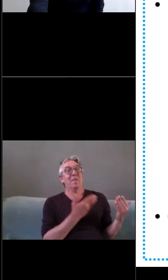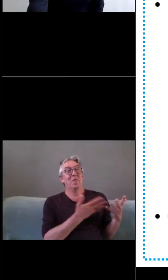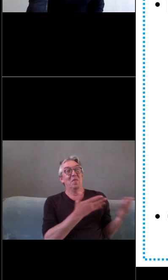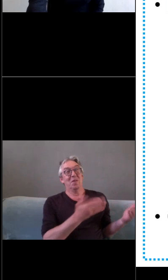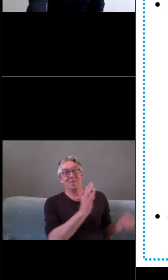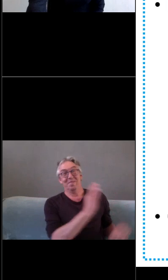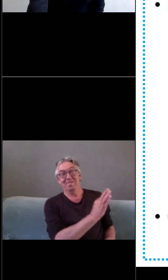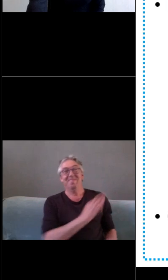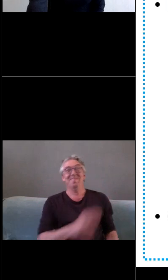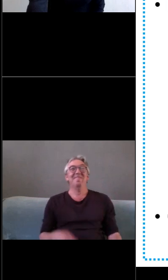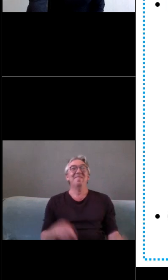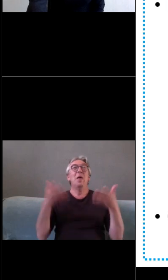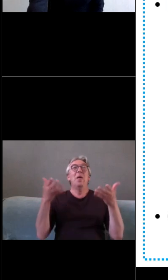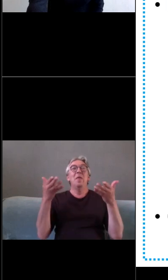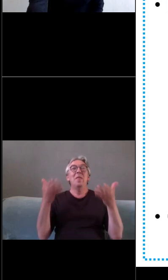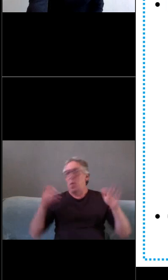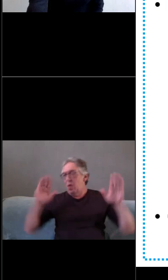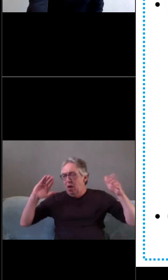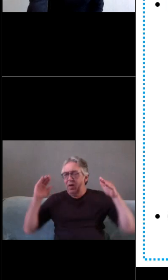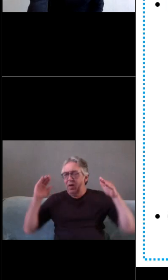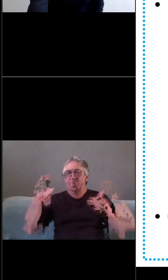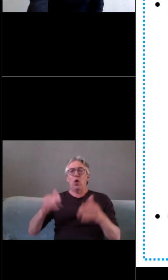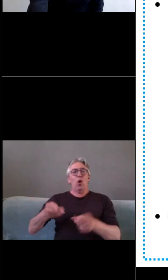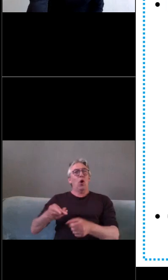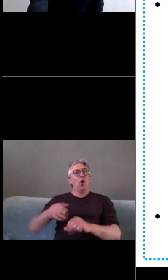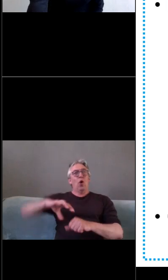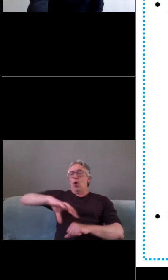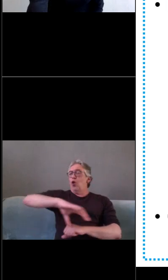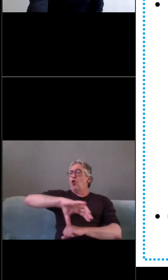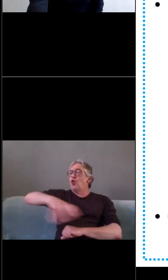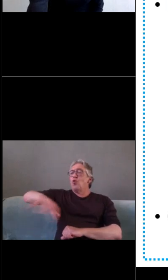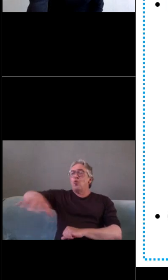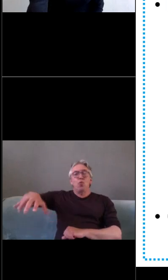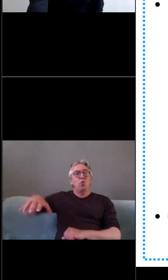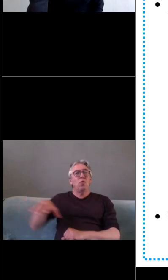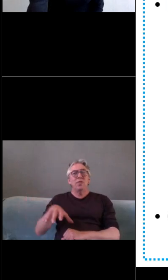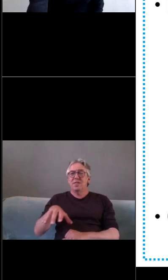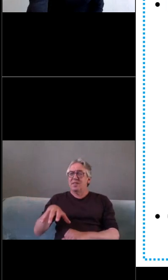that are going to monitor and enforce the regulation at a national level.